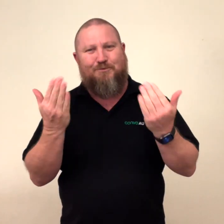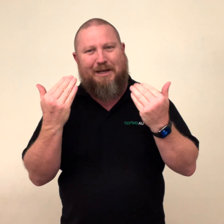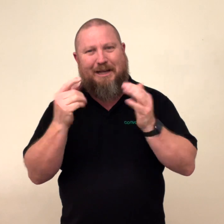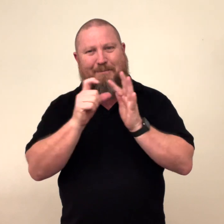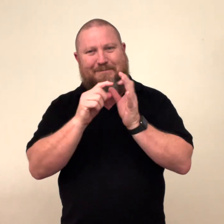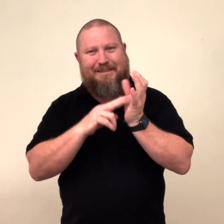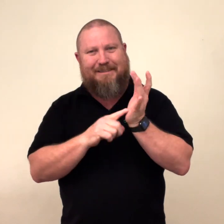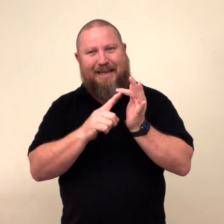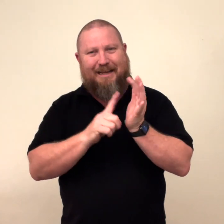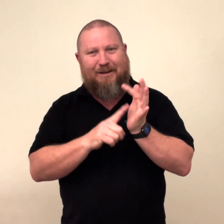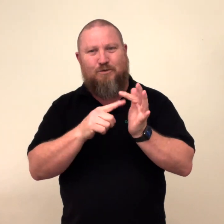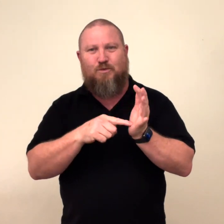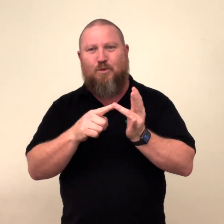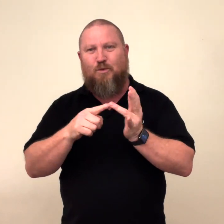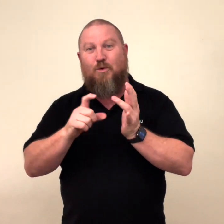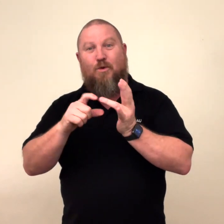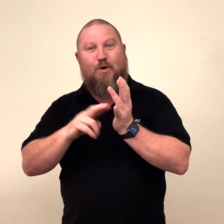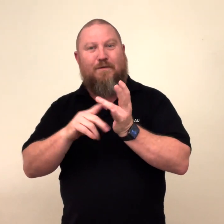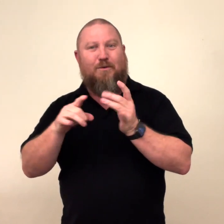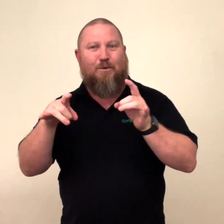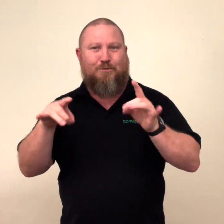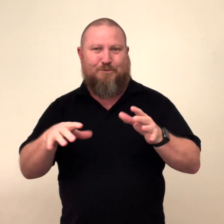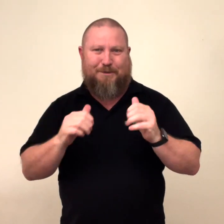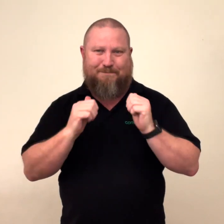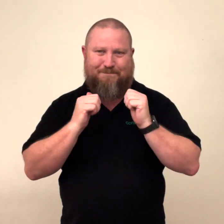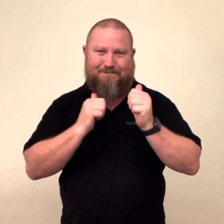Please welcome Danielle to Convo Australia.